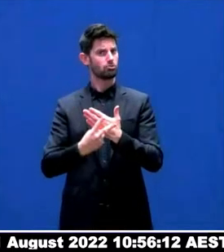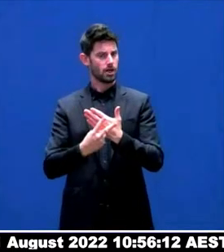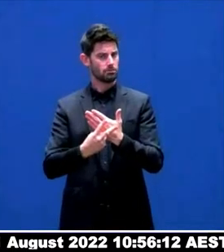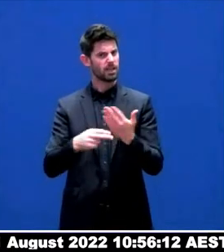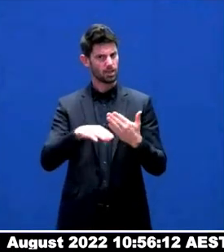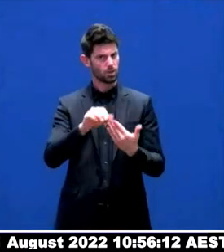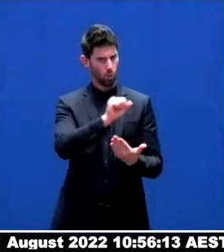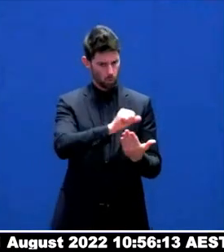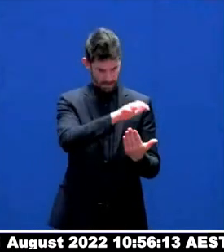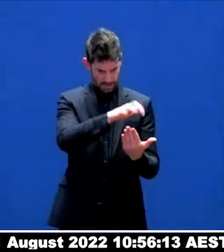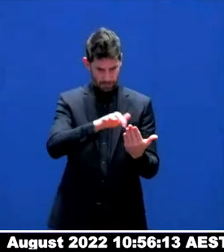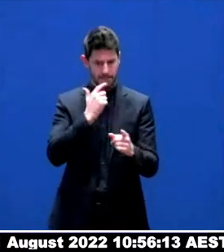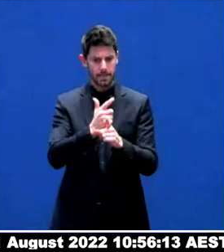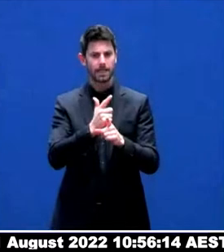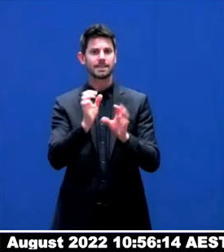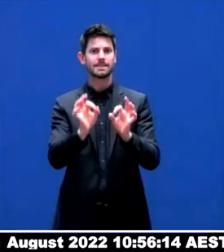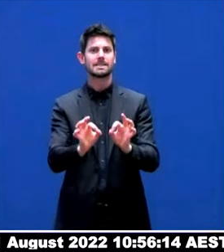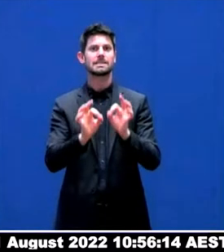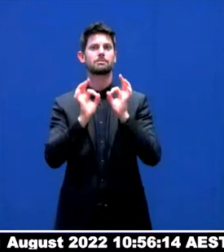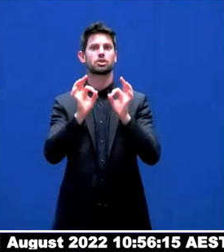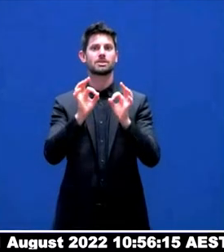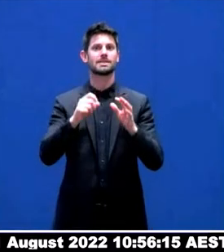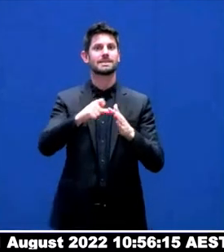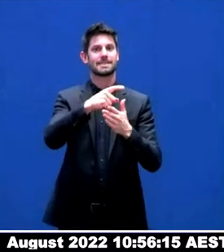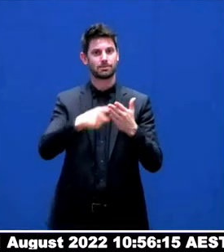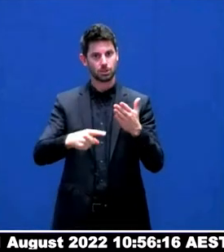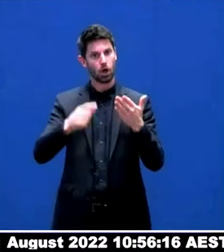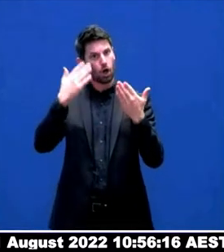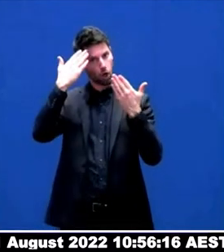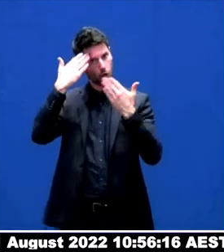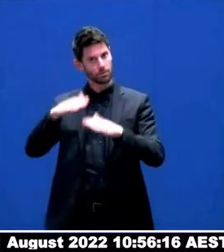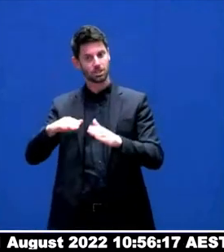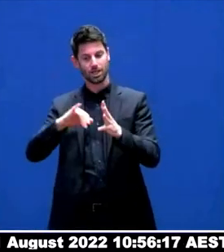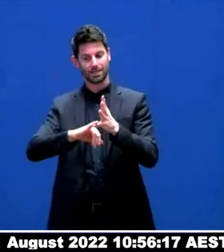Statement is Specialist Disability Accommodation? That's your area, isn't it? Yes.